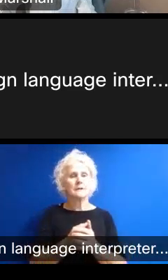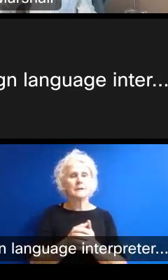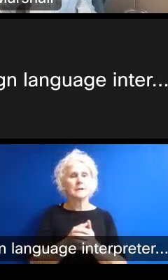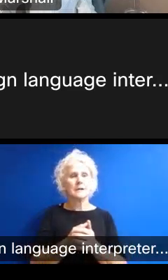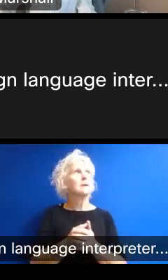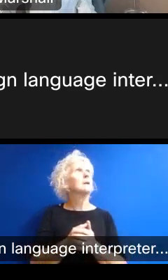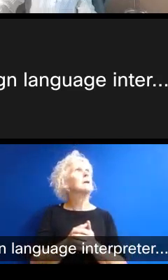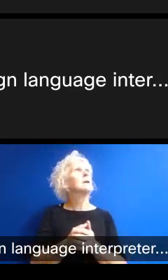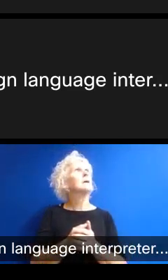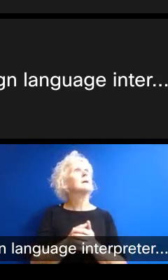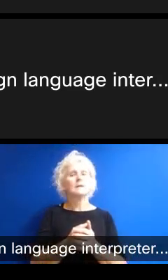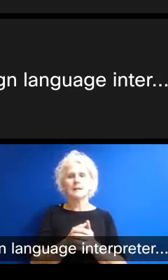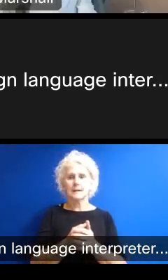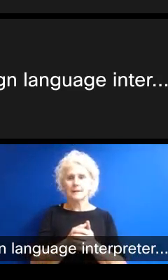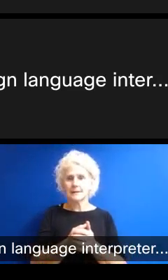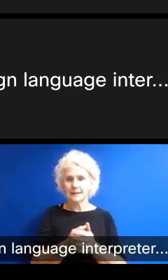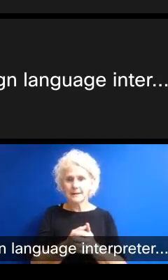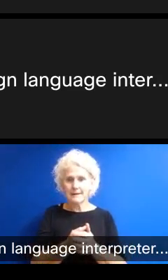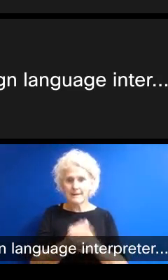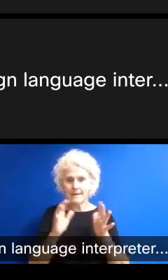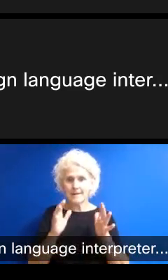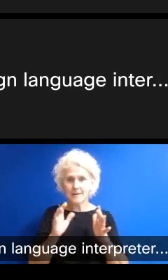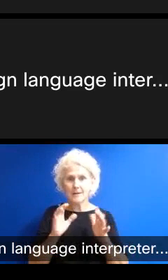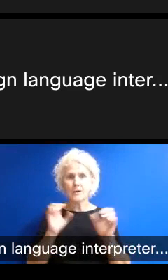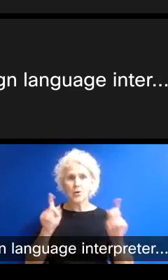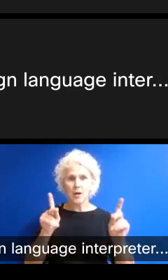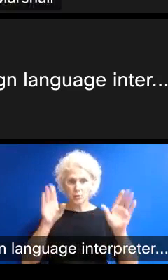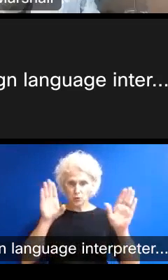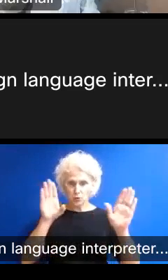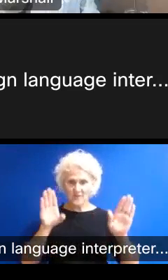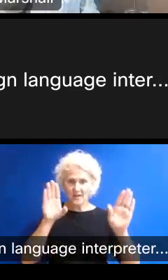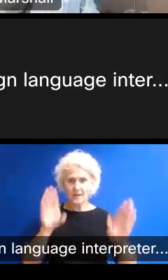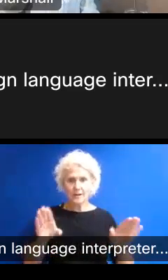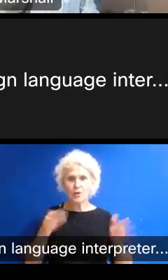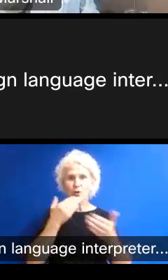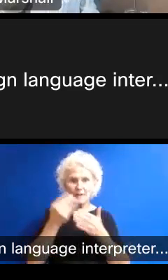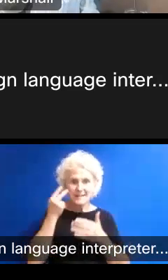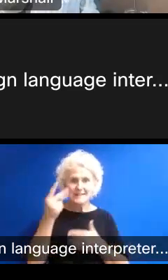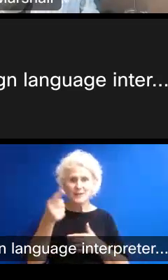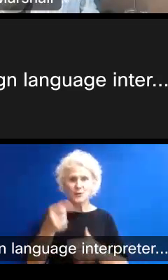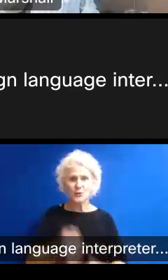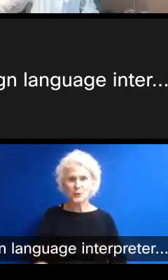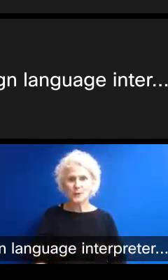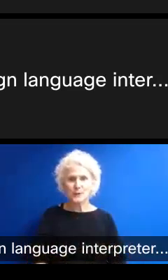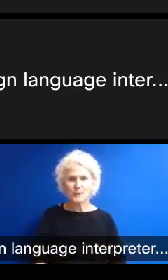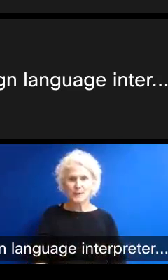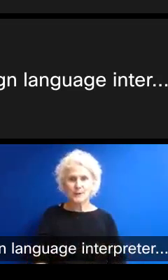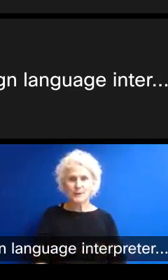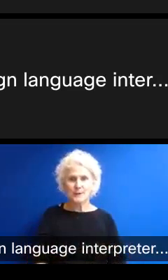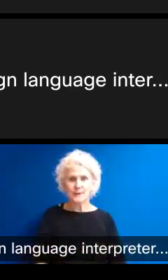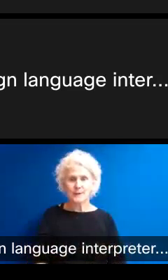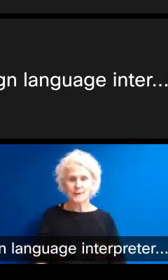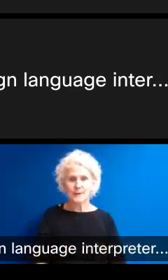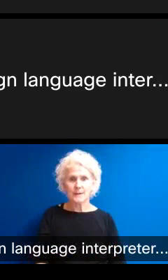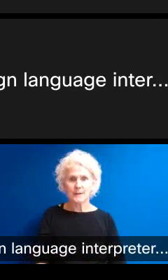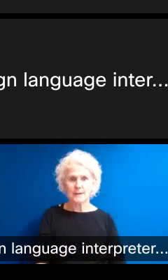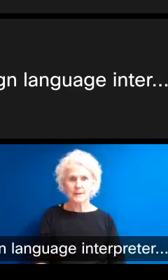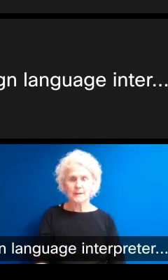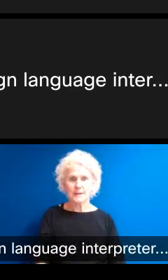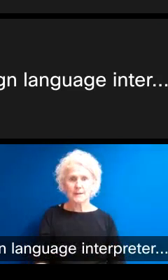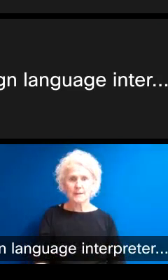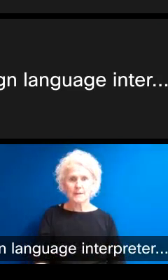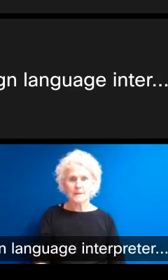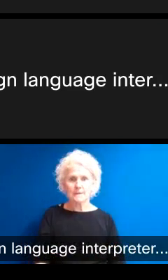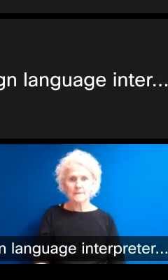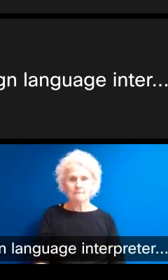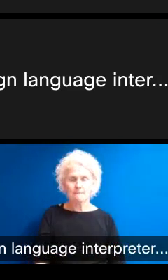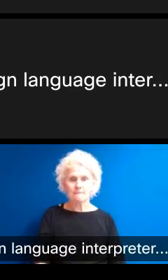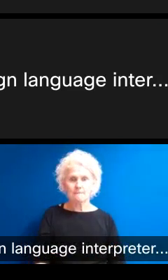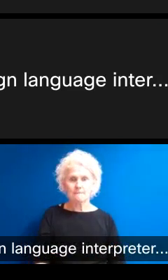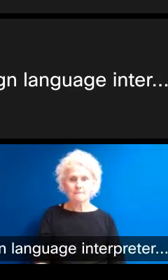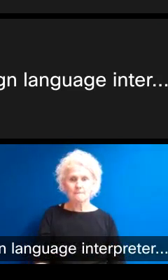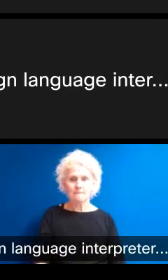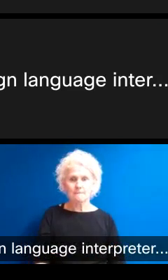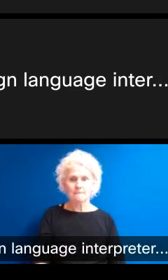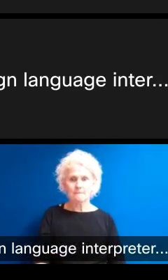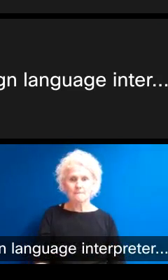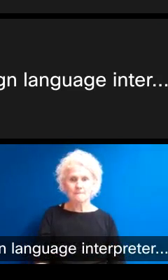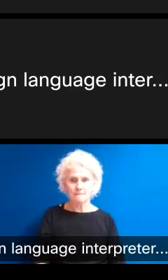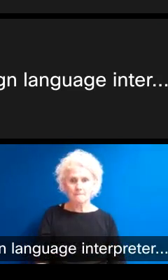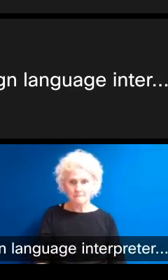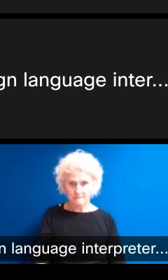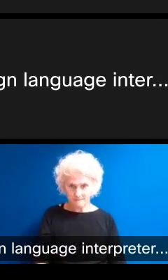[Ashley] No questions, Di. - [Di] Well that's terrific! Good to see you all.